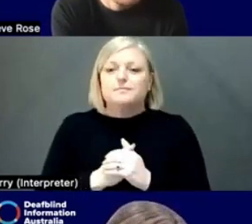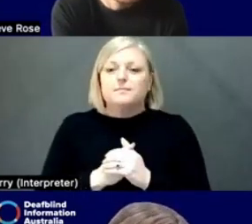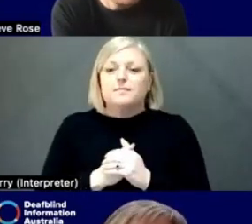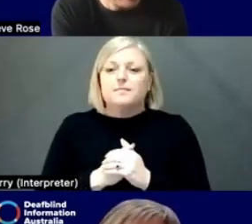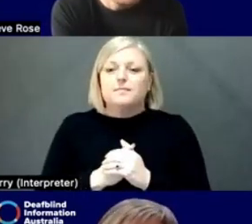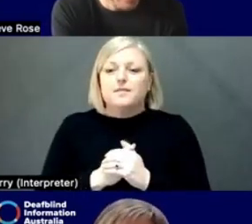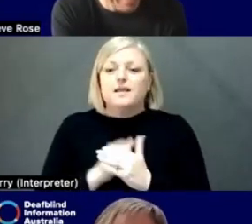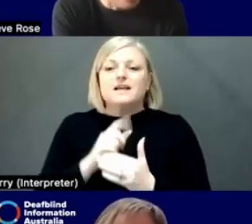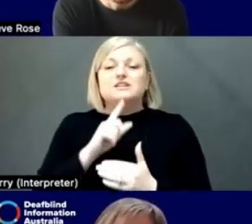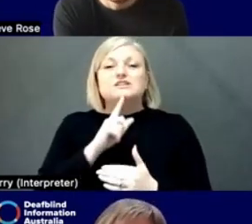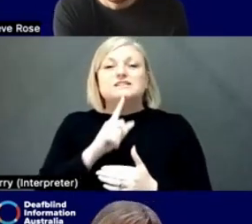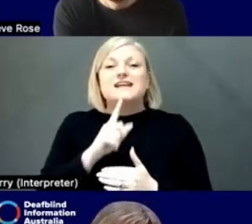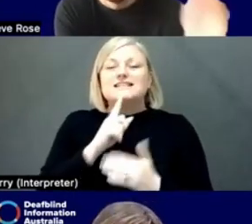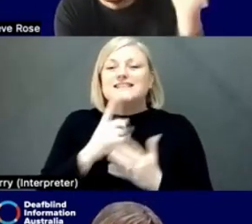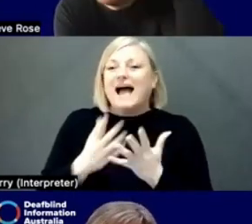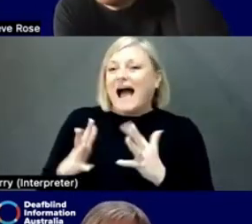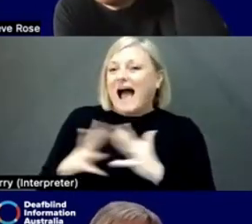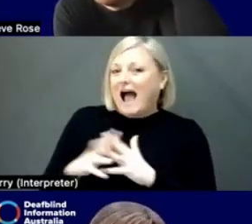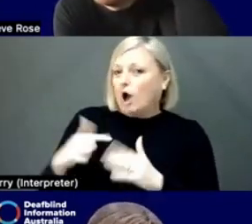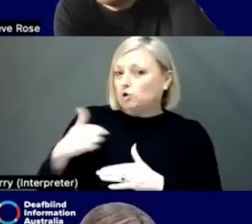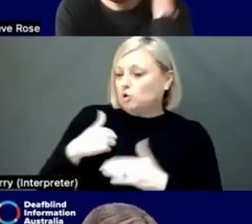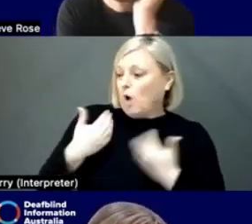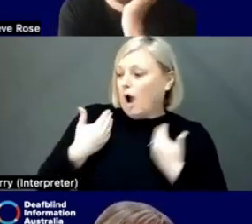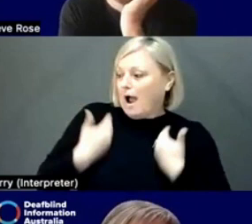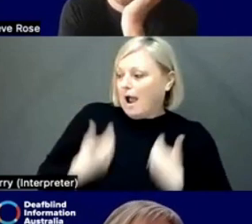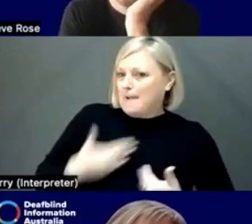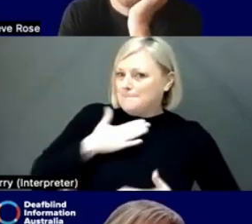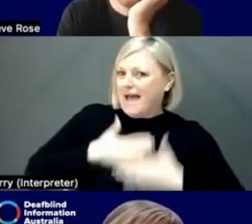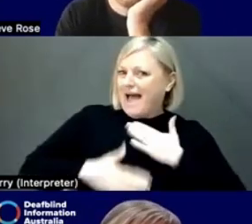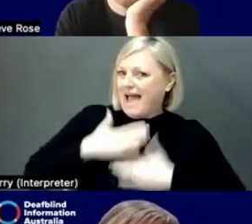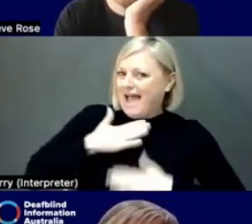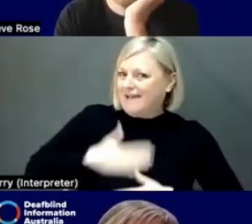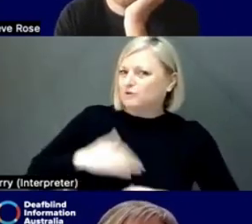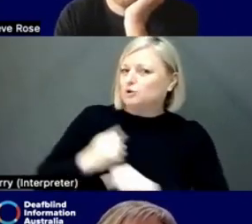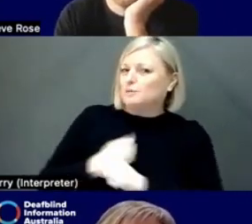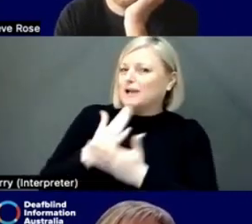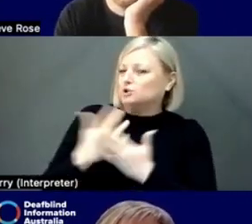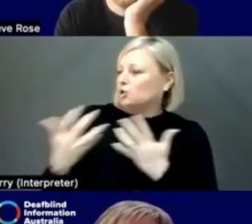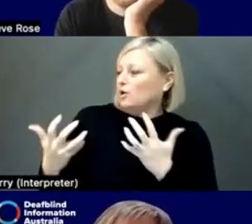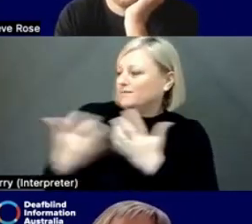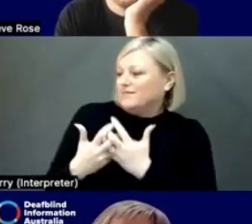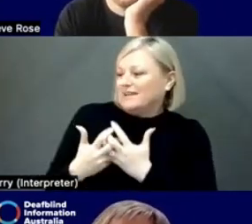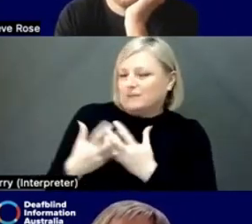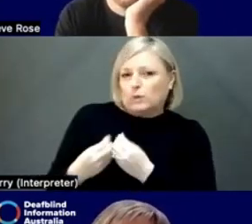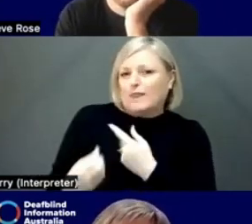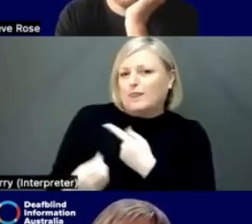And you've given lots of ways of being Steve. Which I think is great.